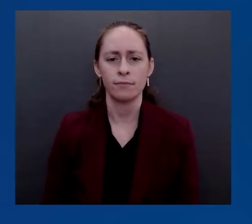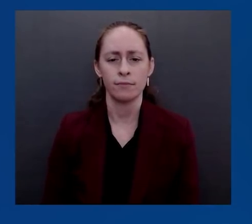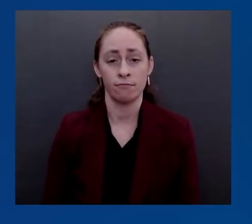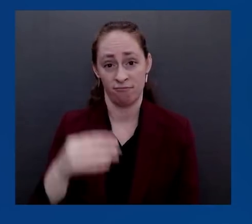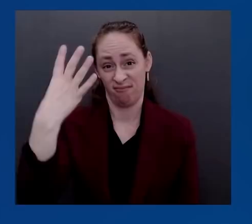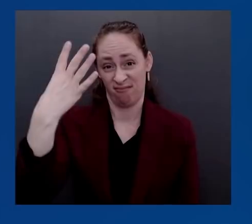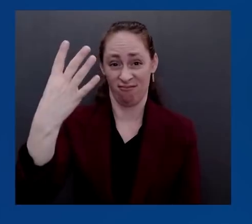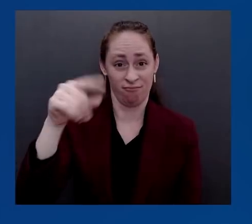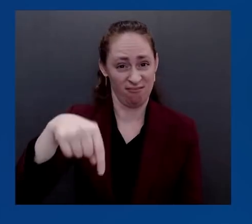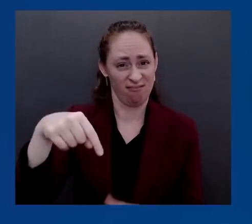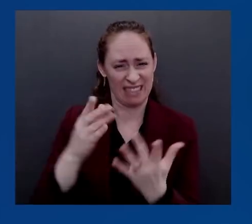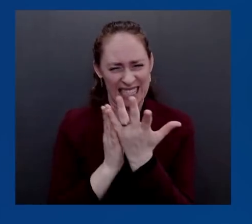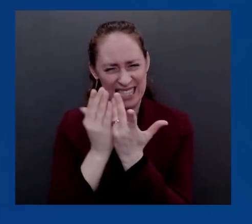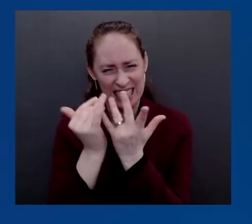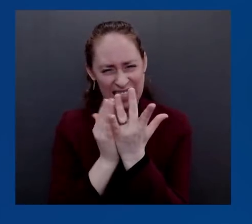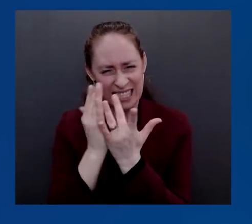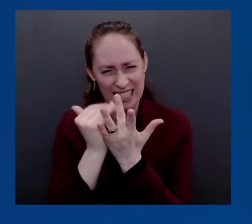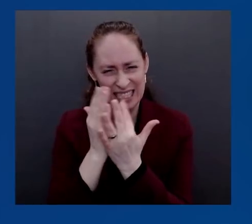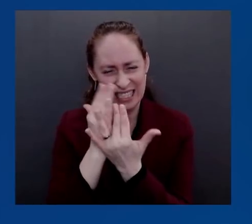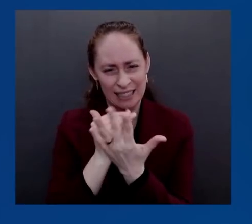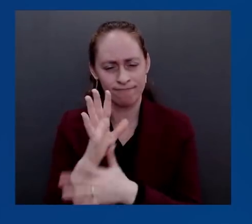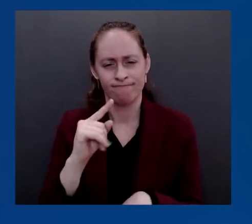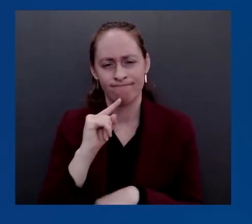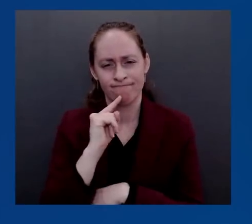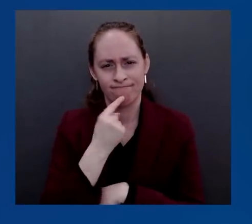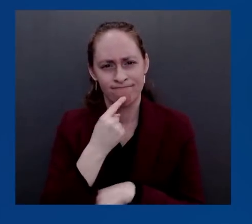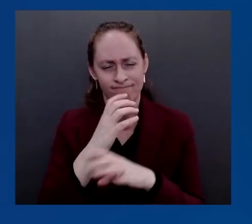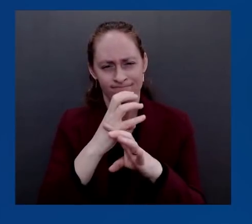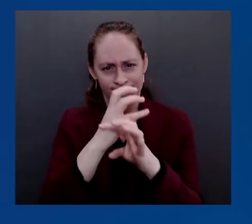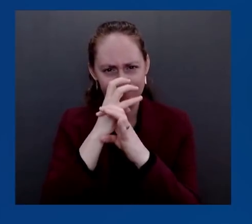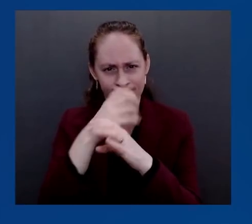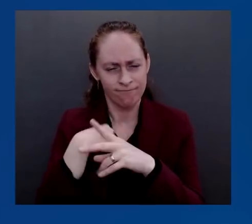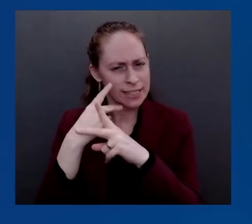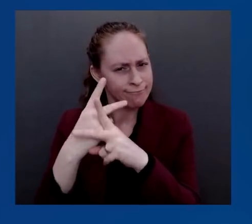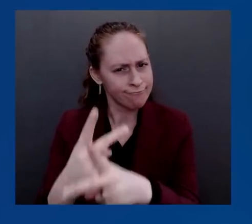Next question, please. Moderator: Let's go to Tommy Christopher.